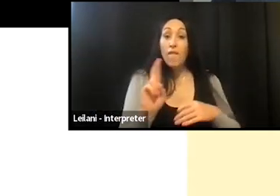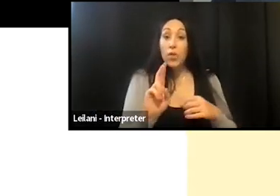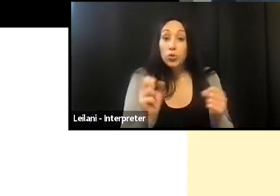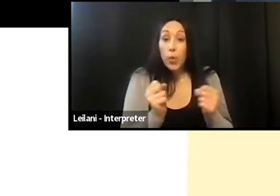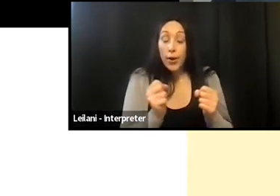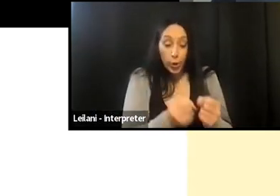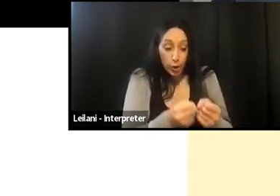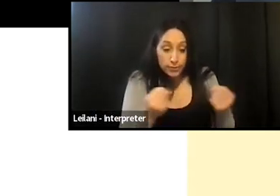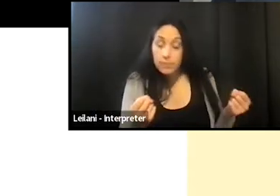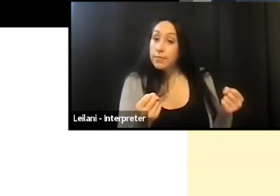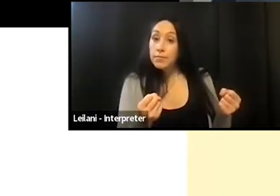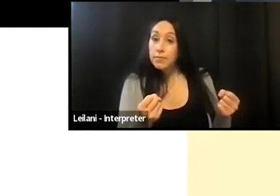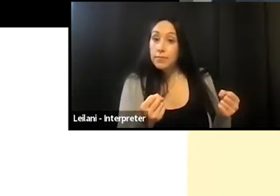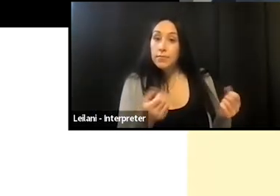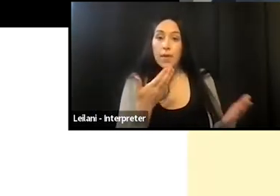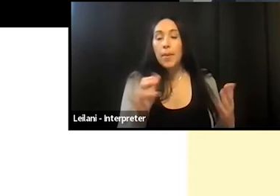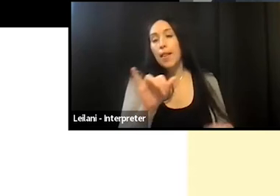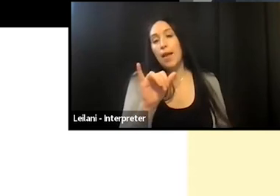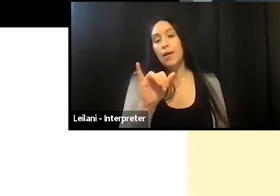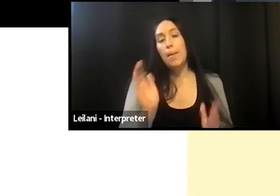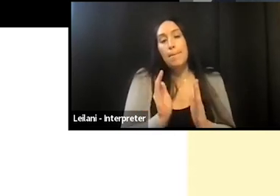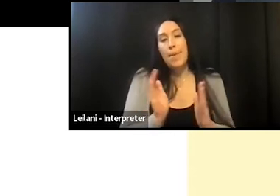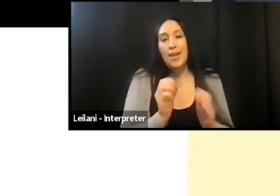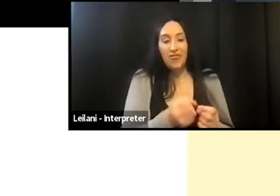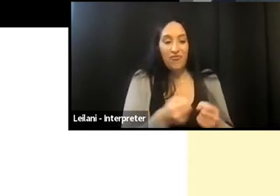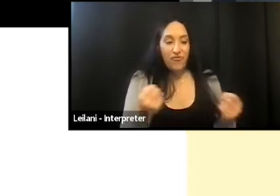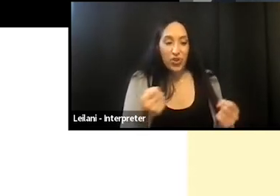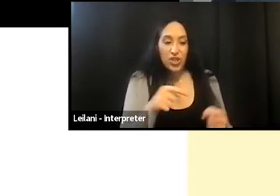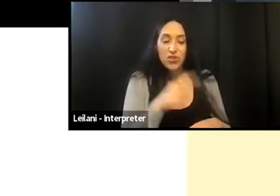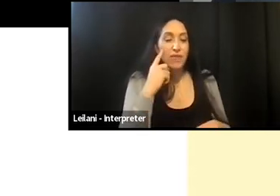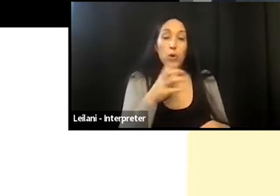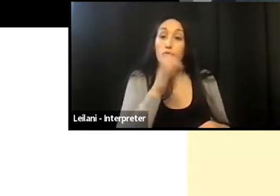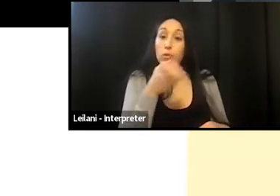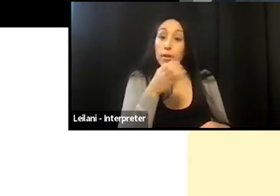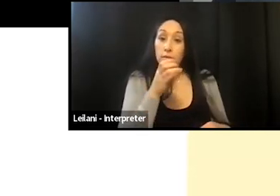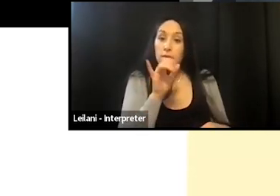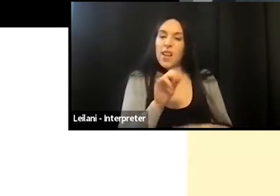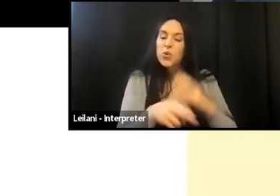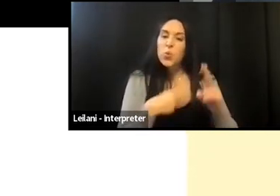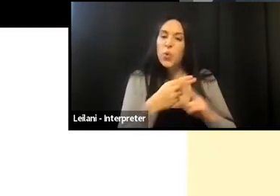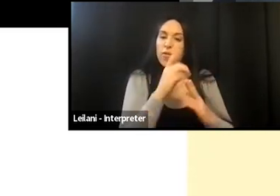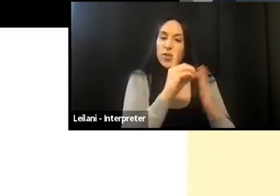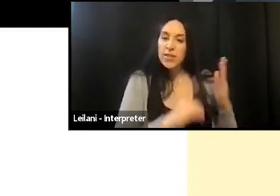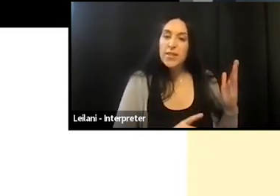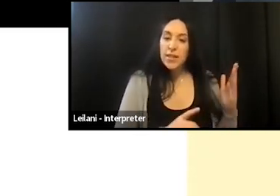to put in a mini fridge for their beverages. That is also a universal design feature.